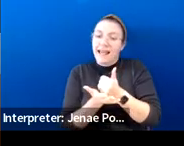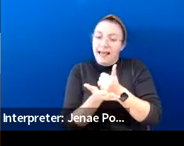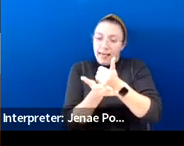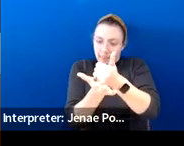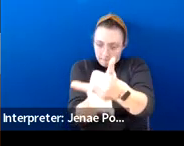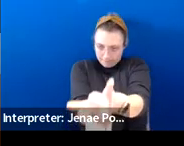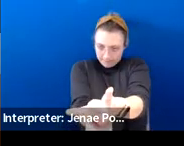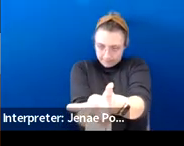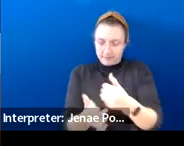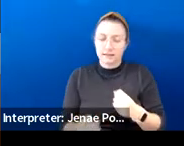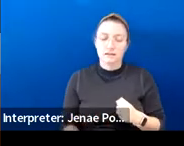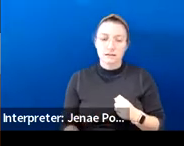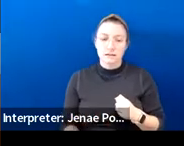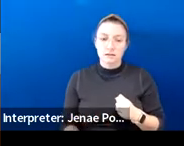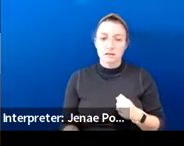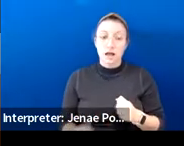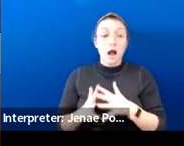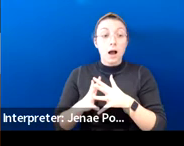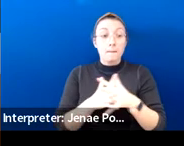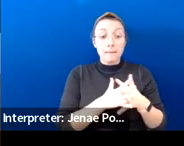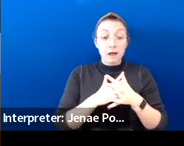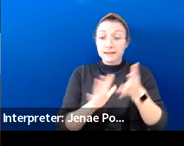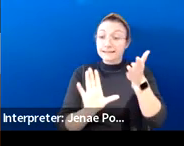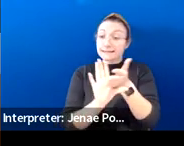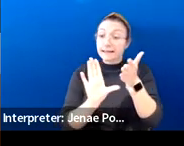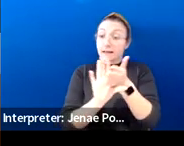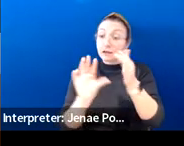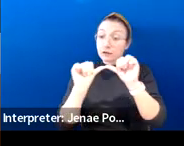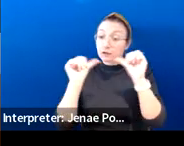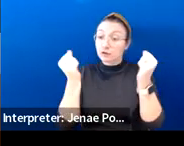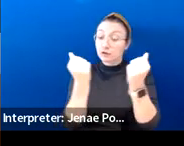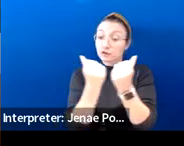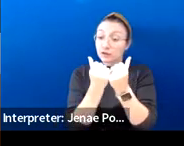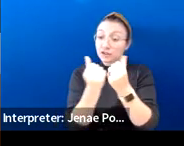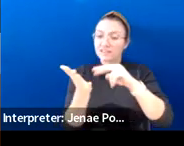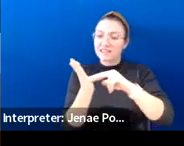And the American Psychological Association defines a helping profession.